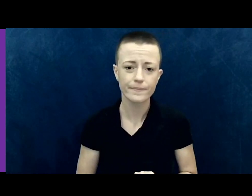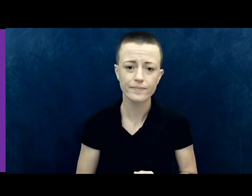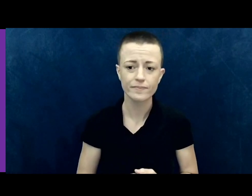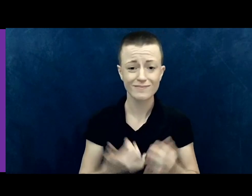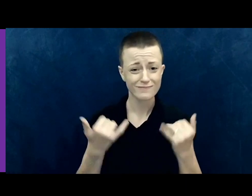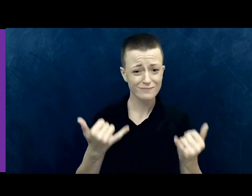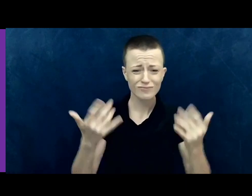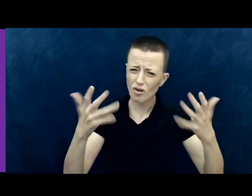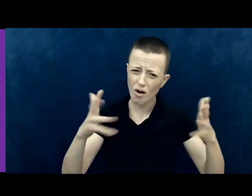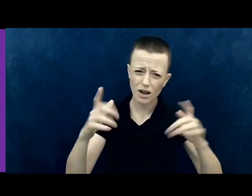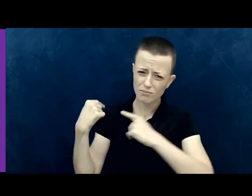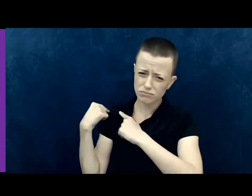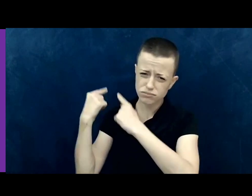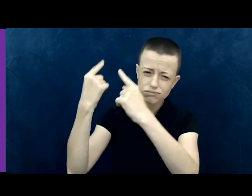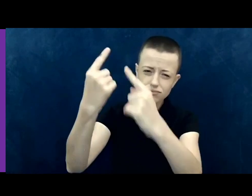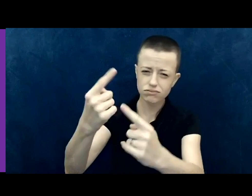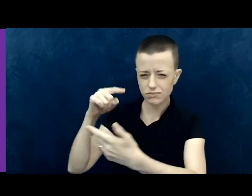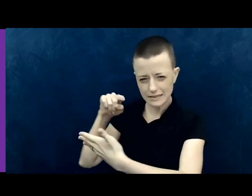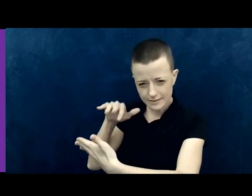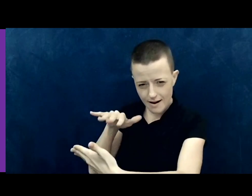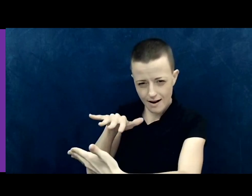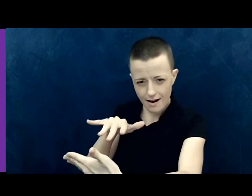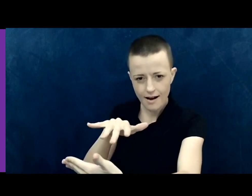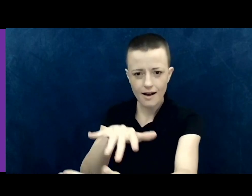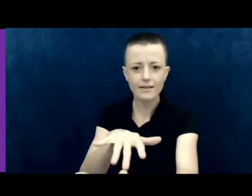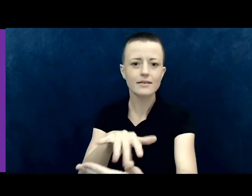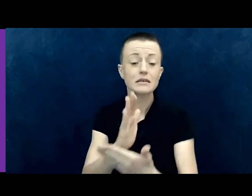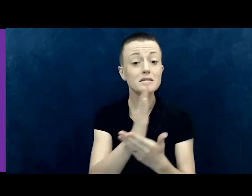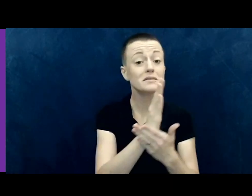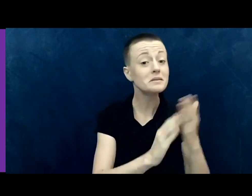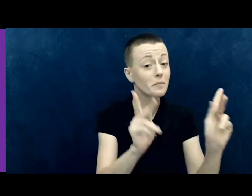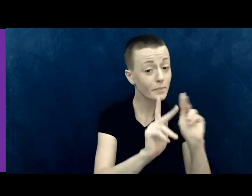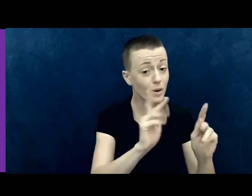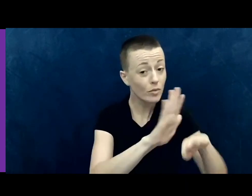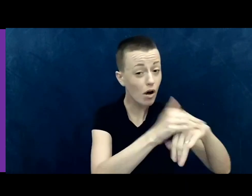have been administered worldwide as of August 23rd, 2021.